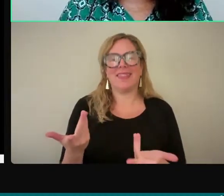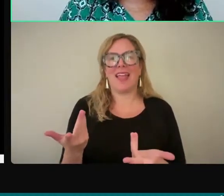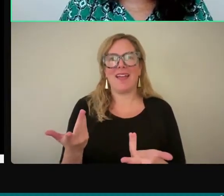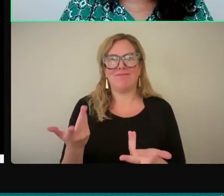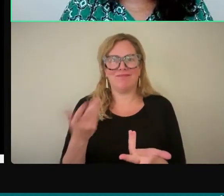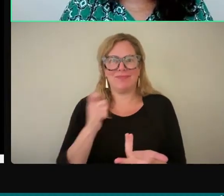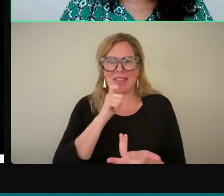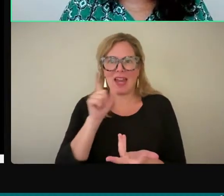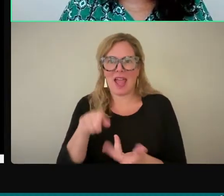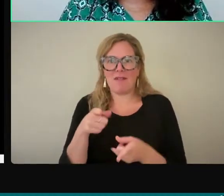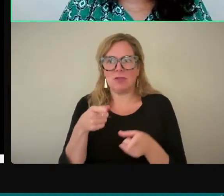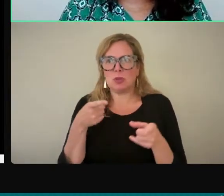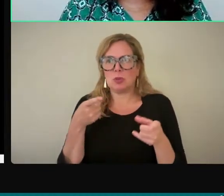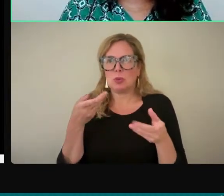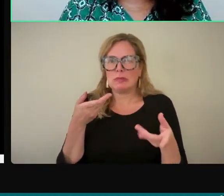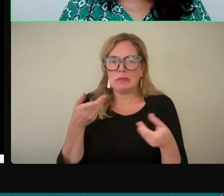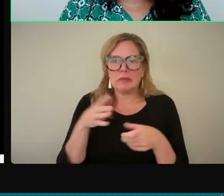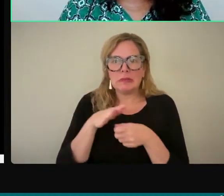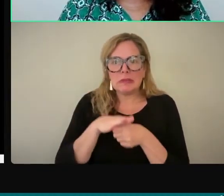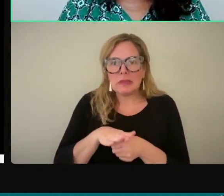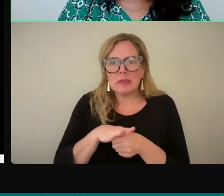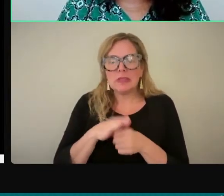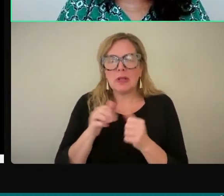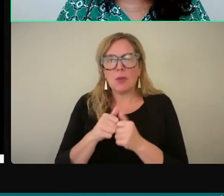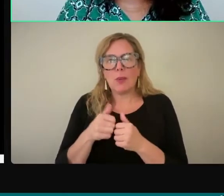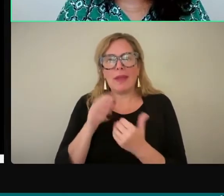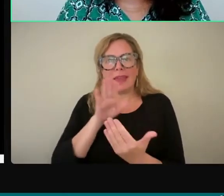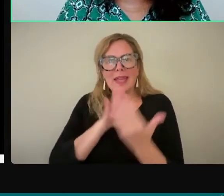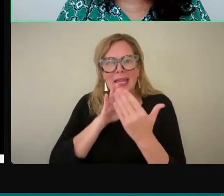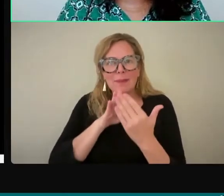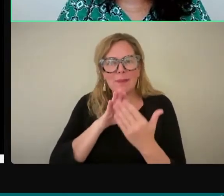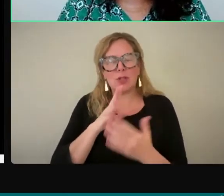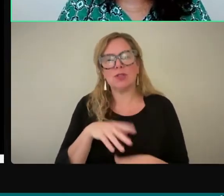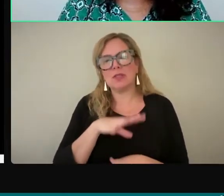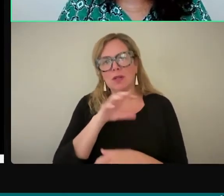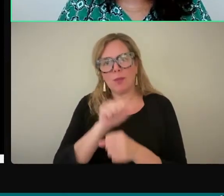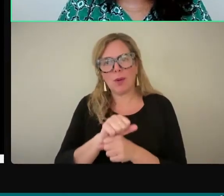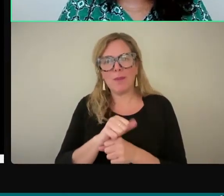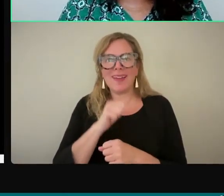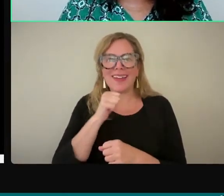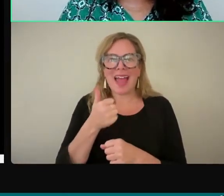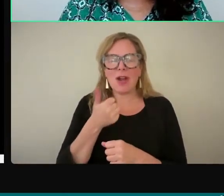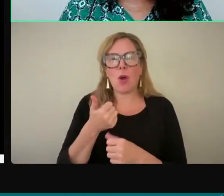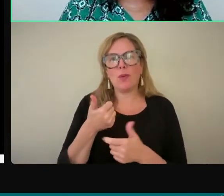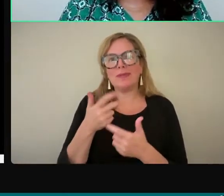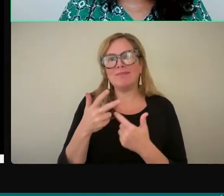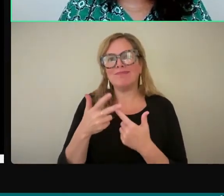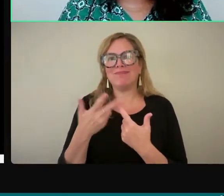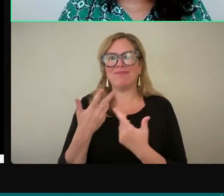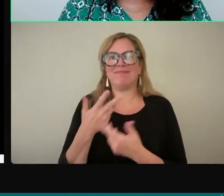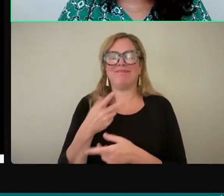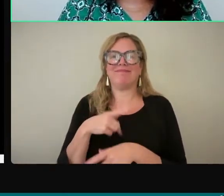That go beyond just avoiding traveling, saving time and travel, which, of course, are huge.